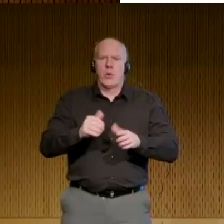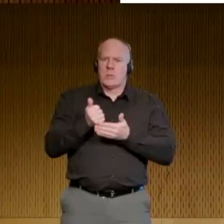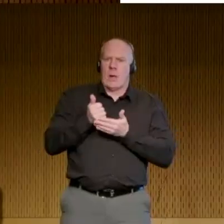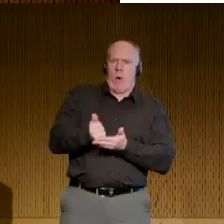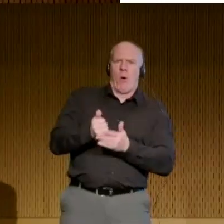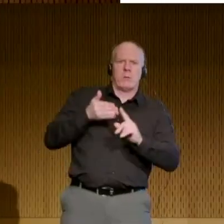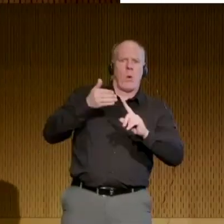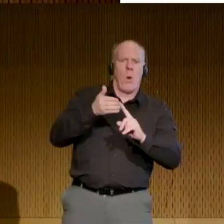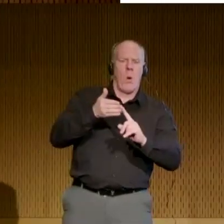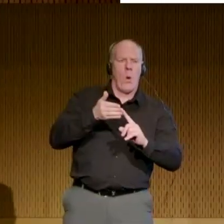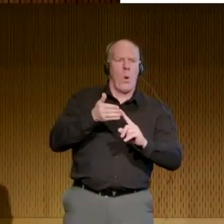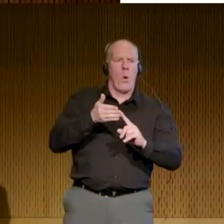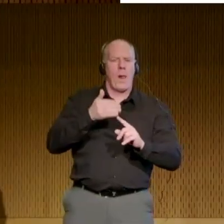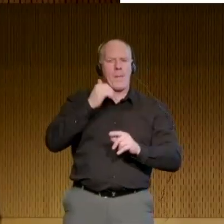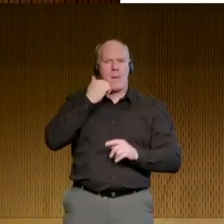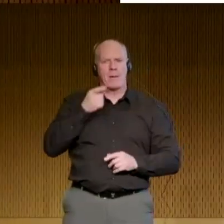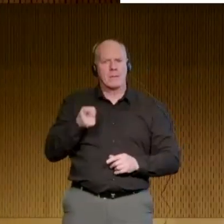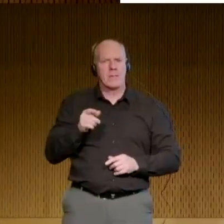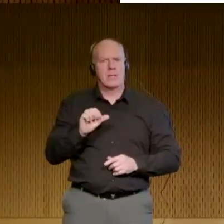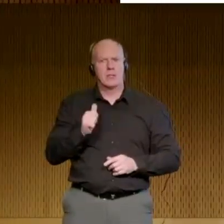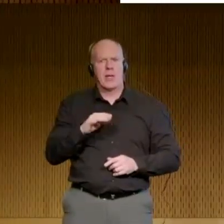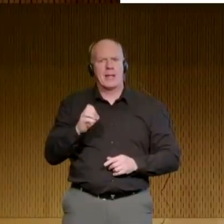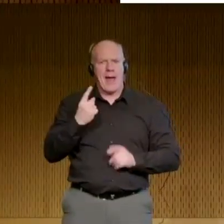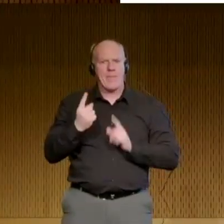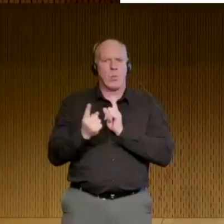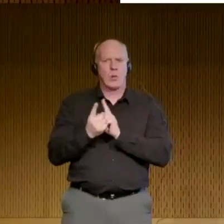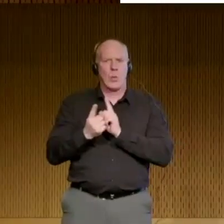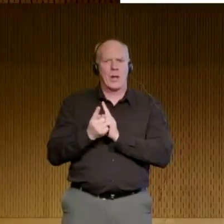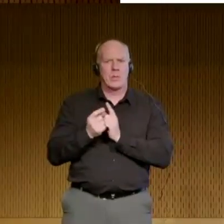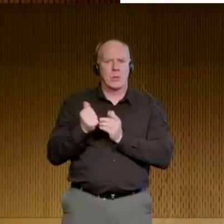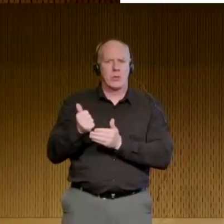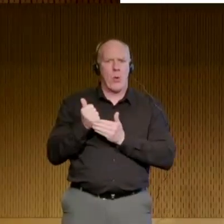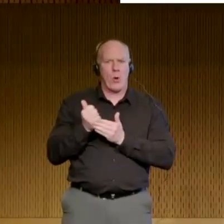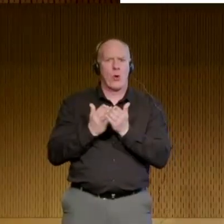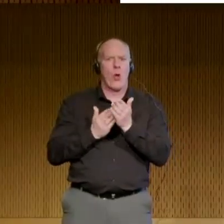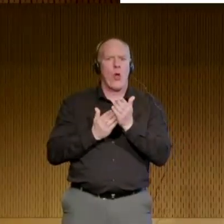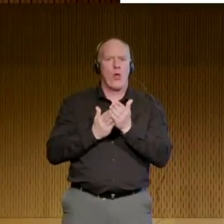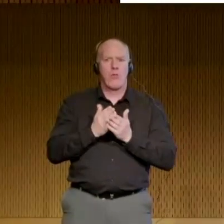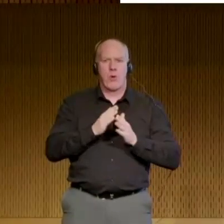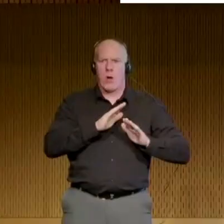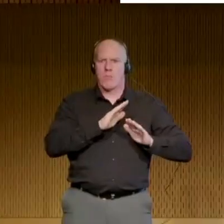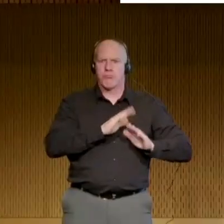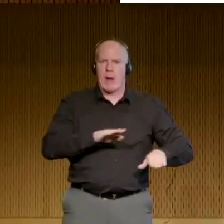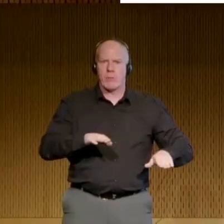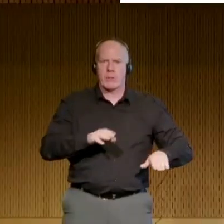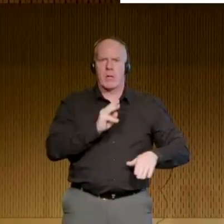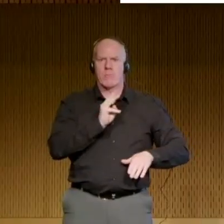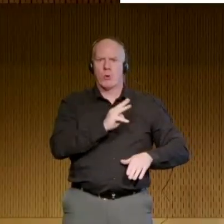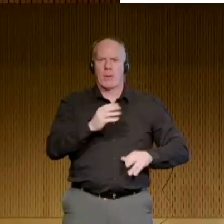because he had one-to-one support throughout his primary and secondary school. He wasn't